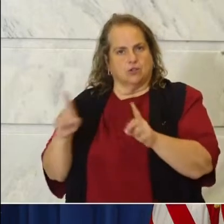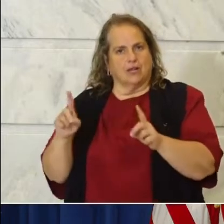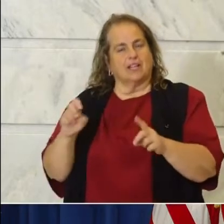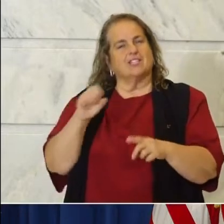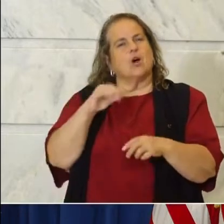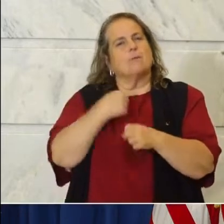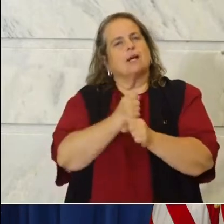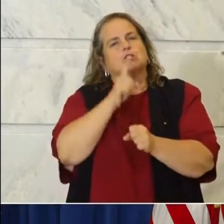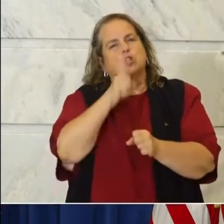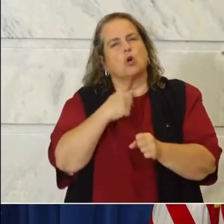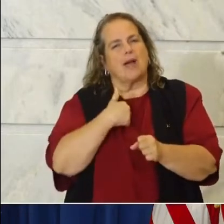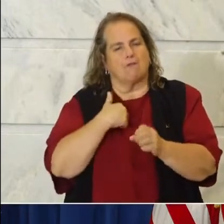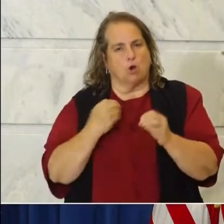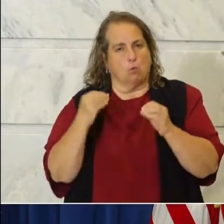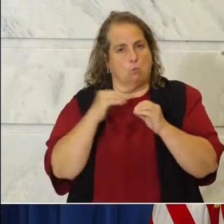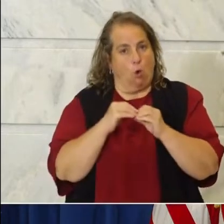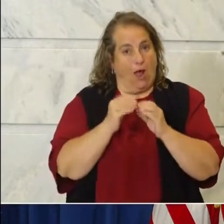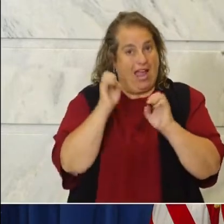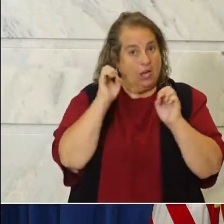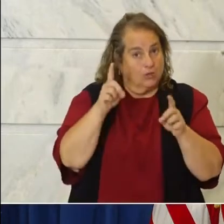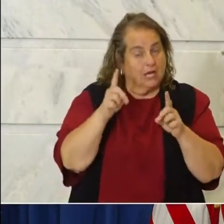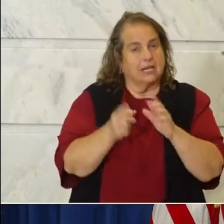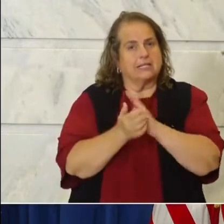and skilled population is one way that we also become